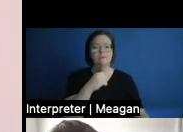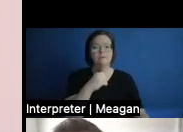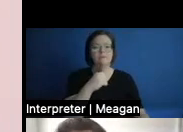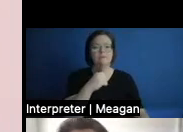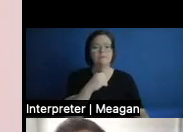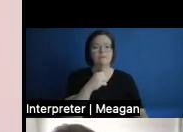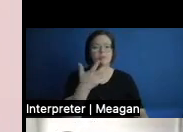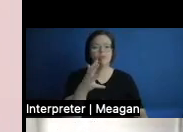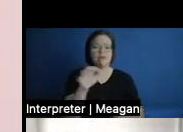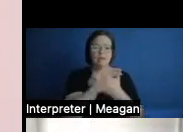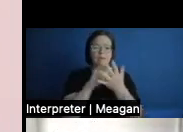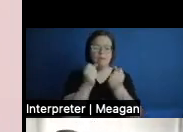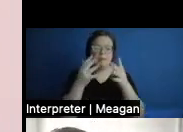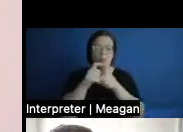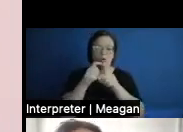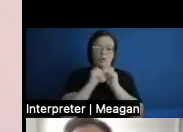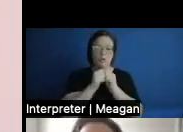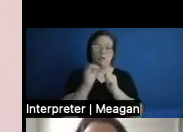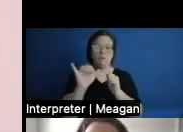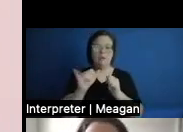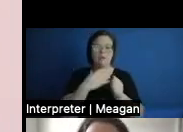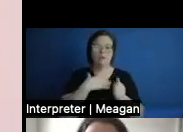combine multiple words together like you had suggested so I'll put it in the chat as well. It's